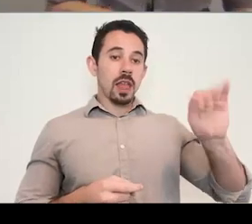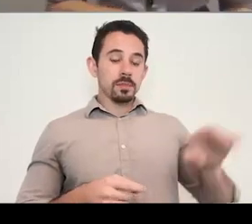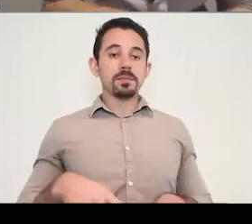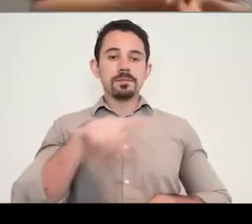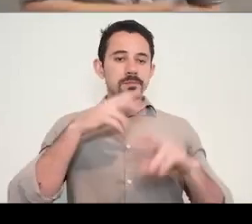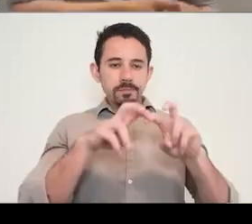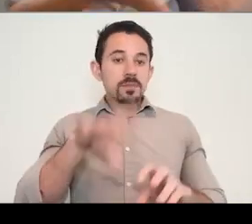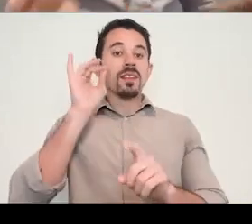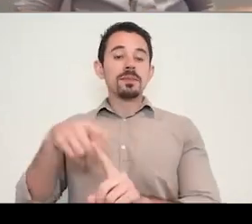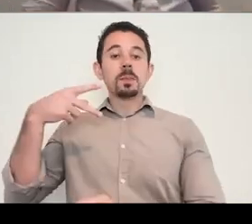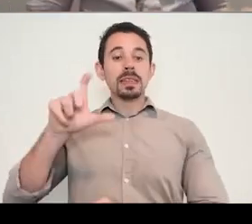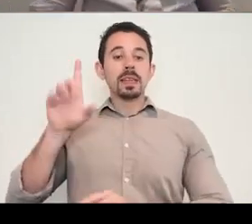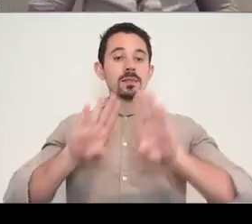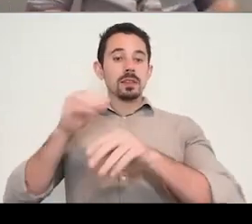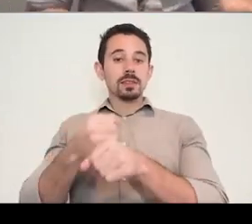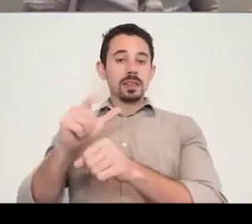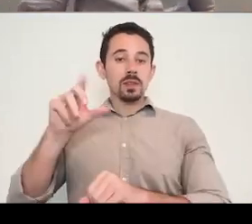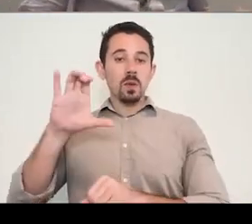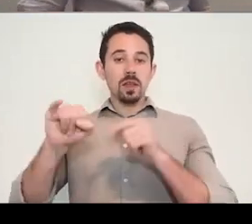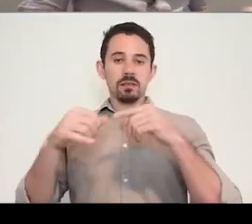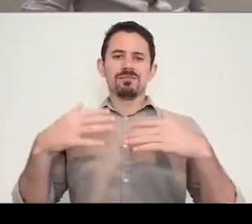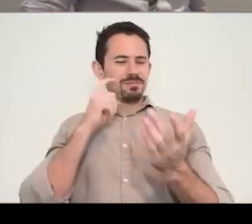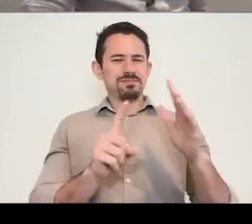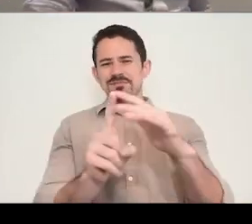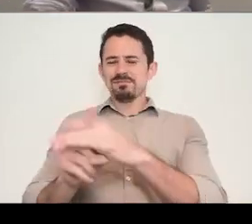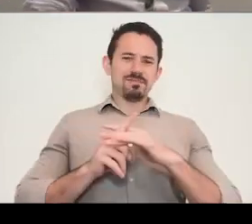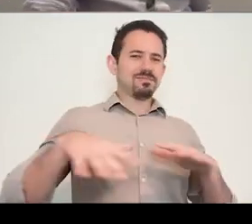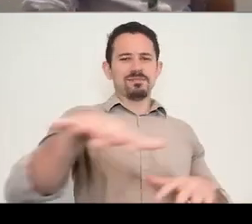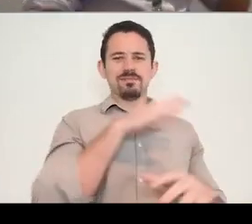So, in collaboration with the Parkinson lab, we have found that Pel biosynthetic loci are